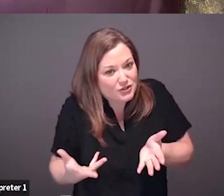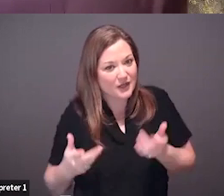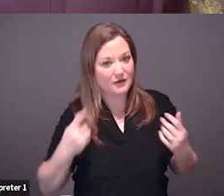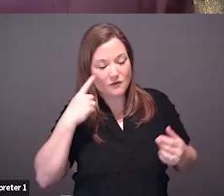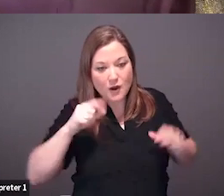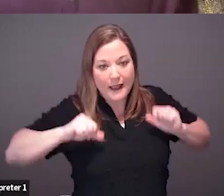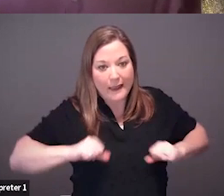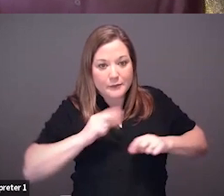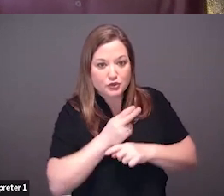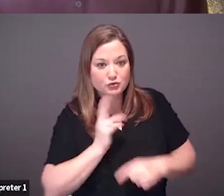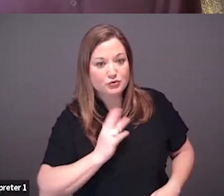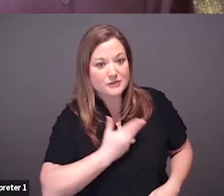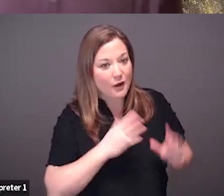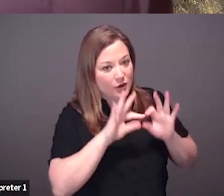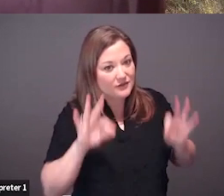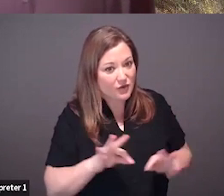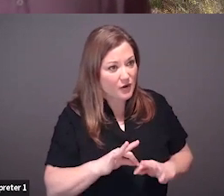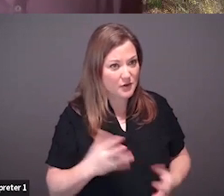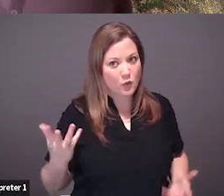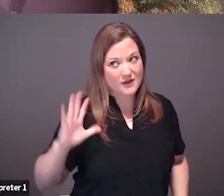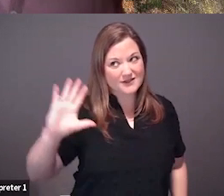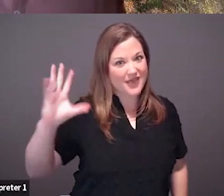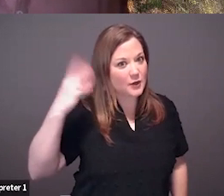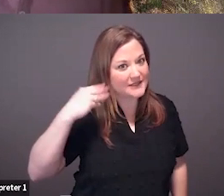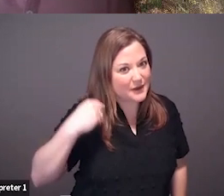Look at what the experience is like for these folks. It didn't take much from there.